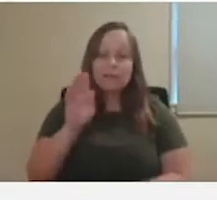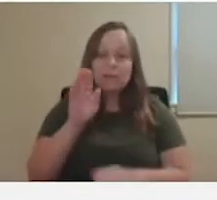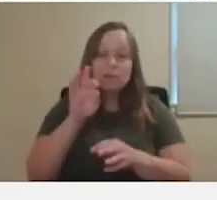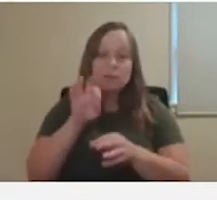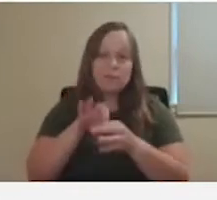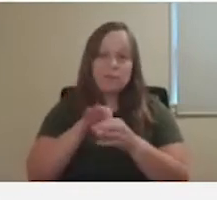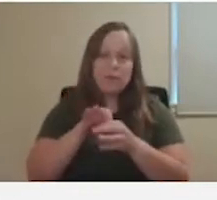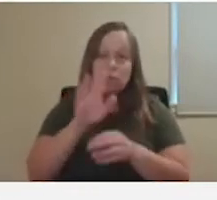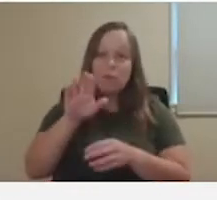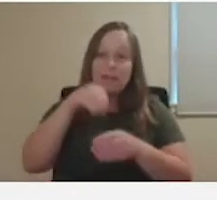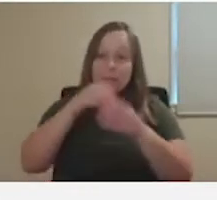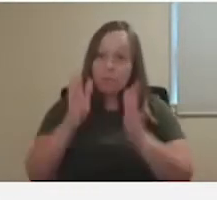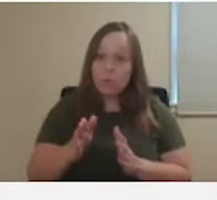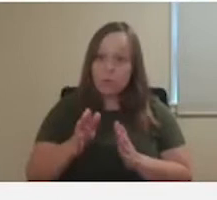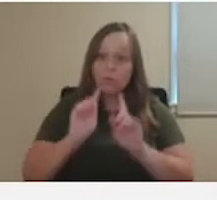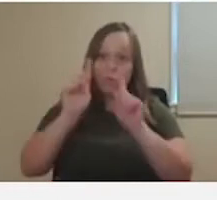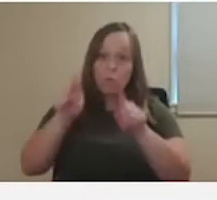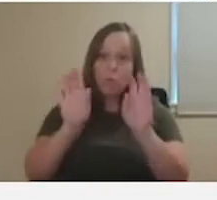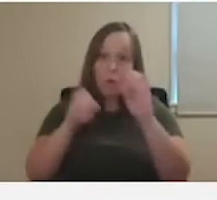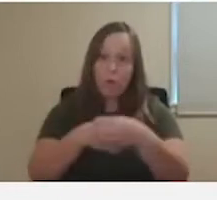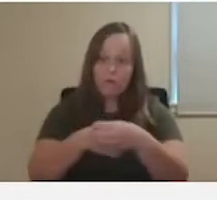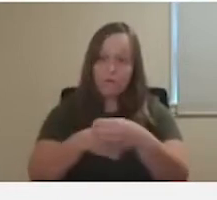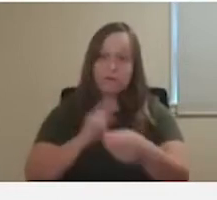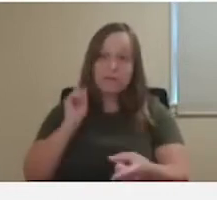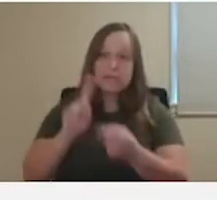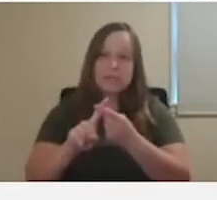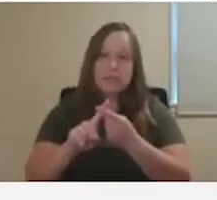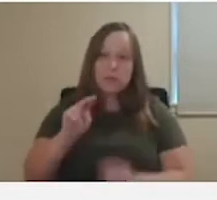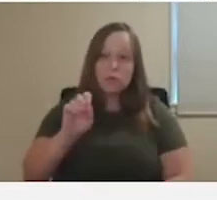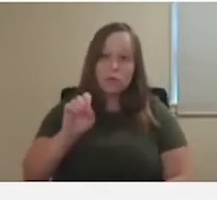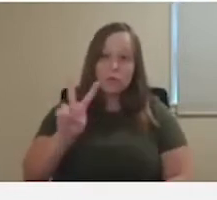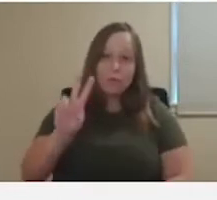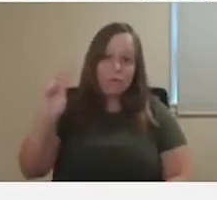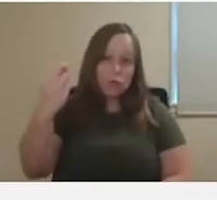at your State Board of Elections Office up until November 1.